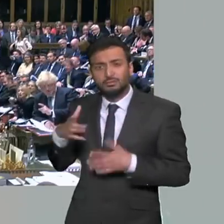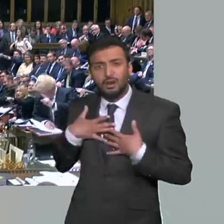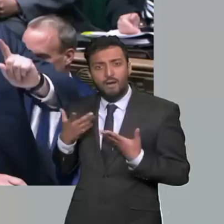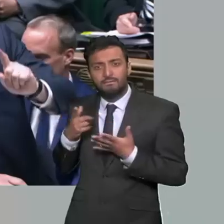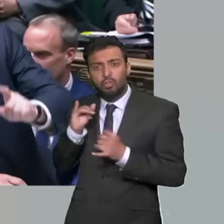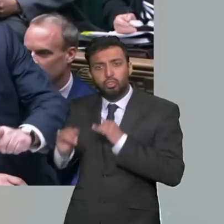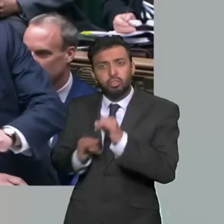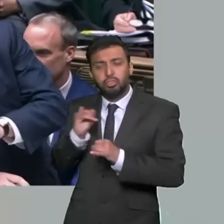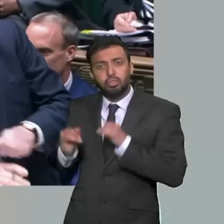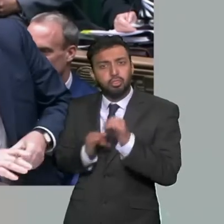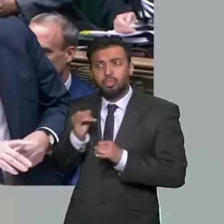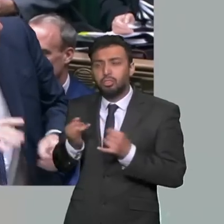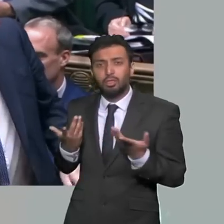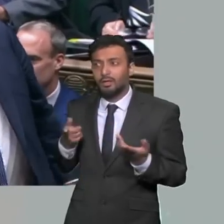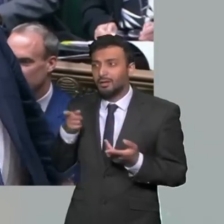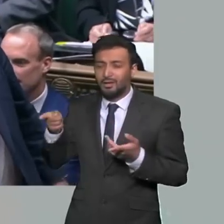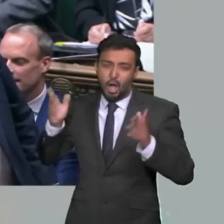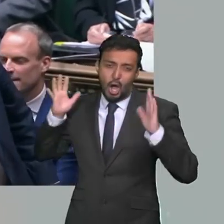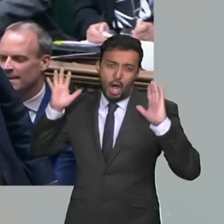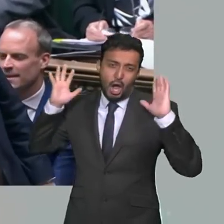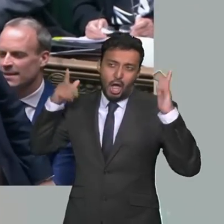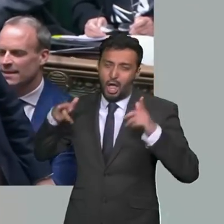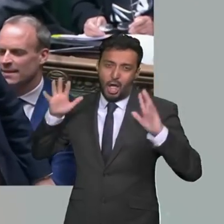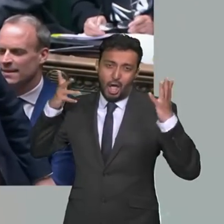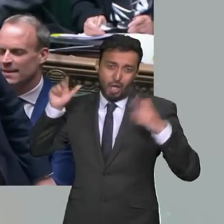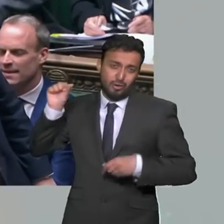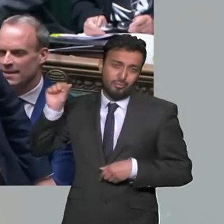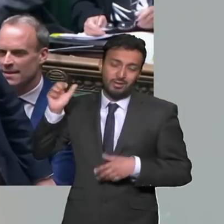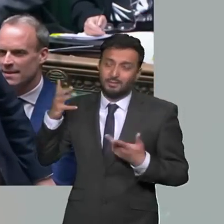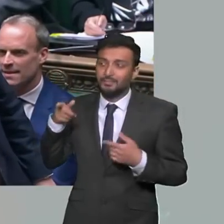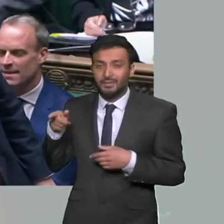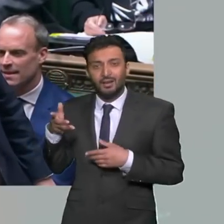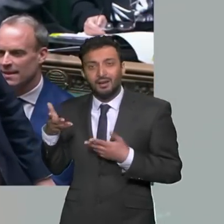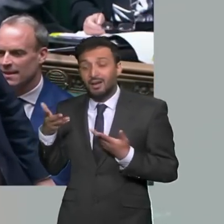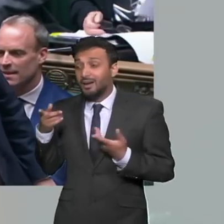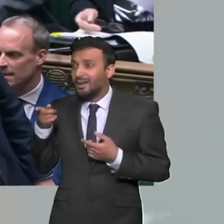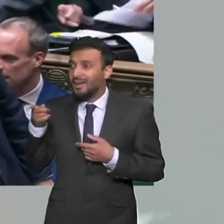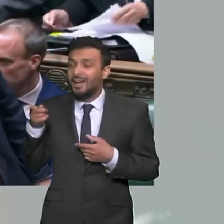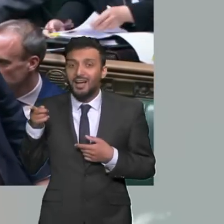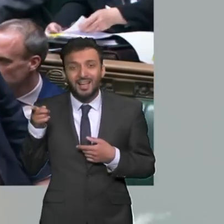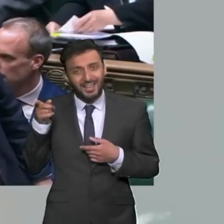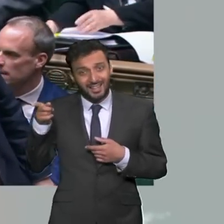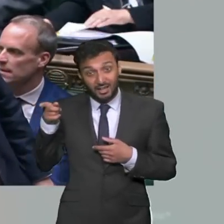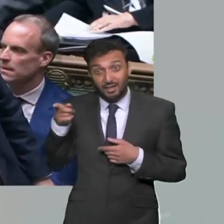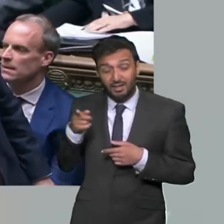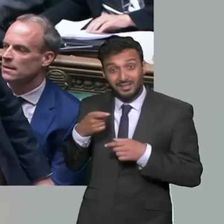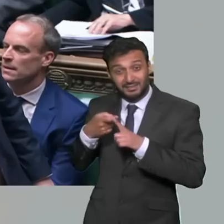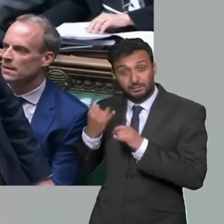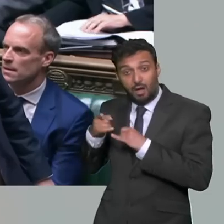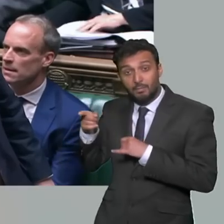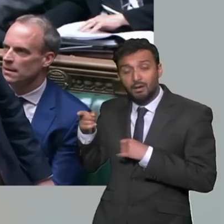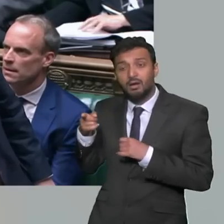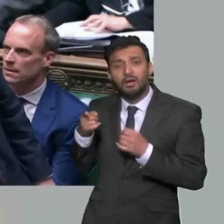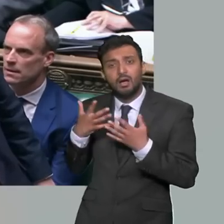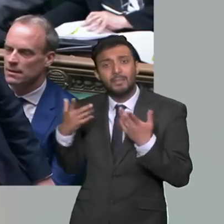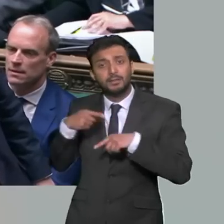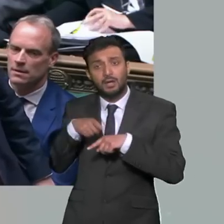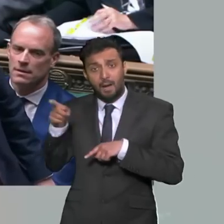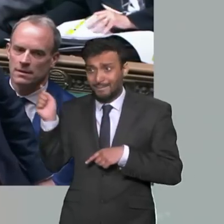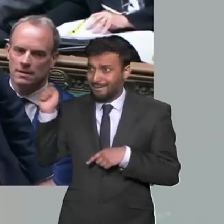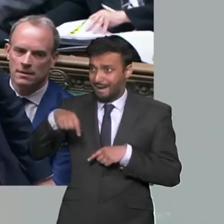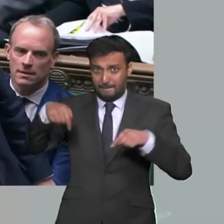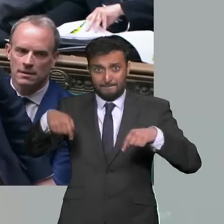How many times did he come to this place and say that the United Kingdom had the highest